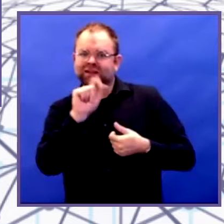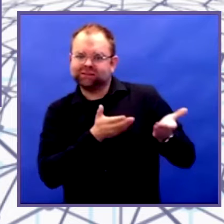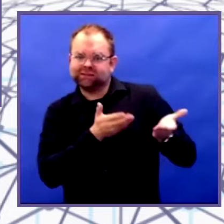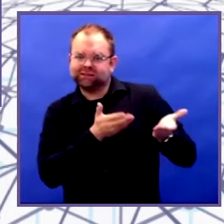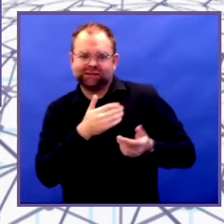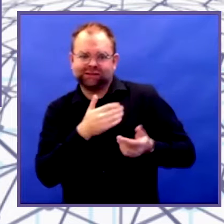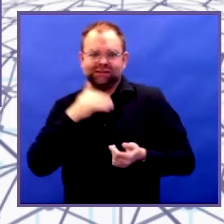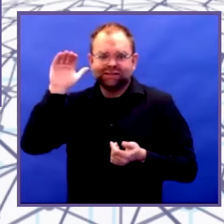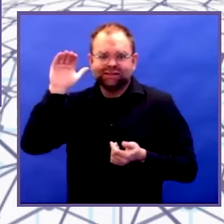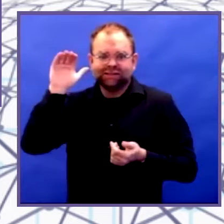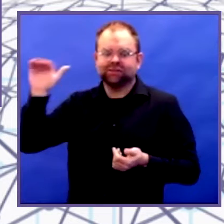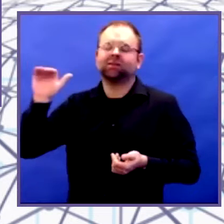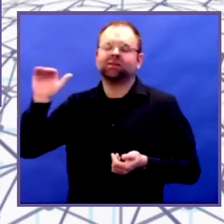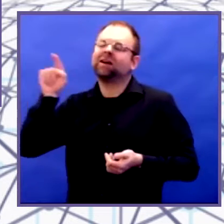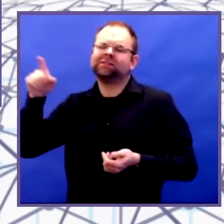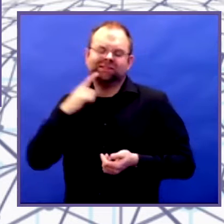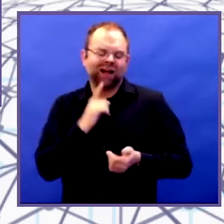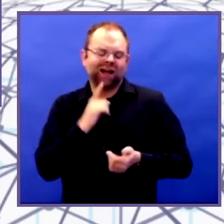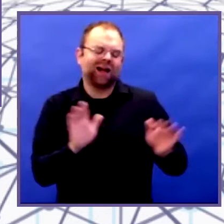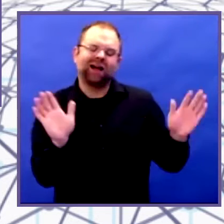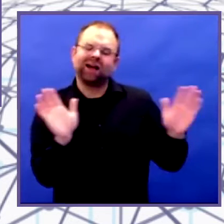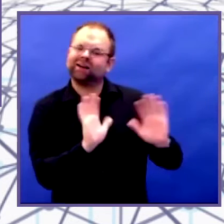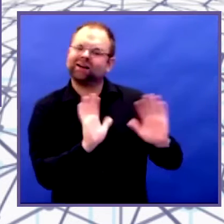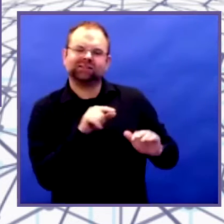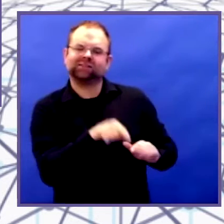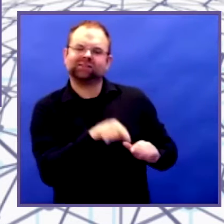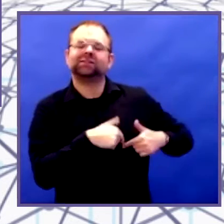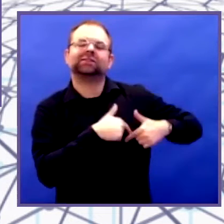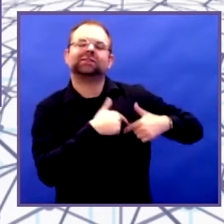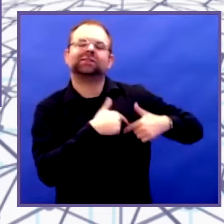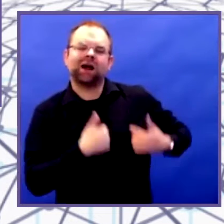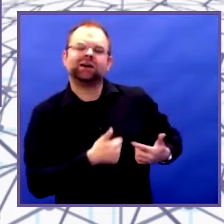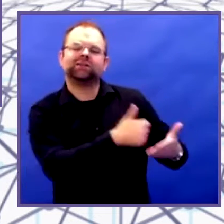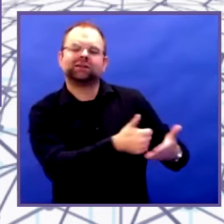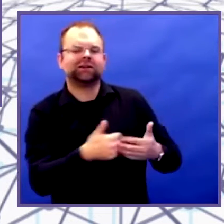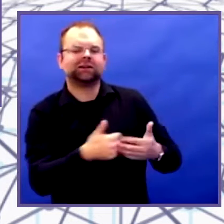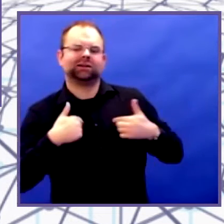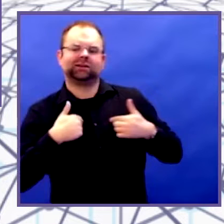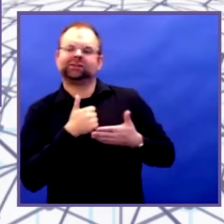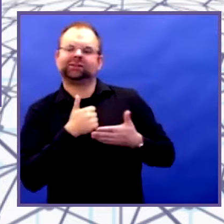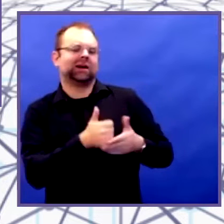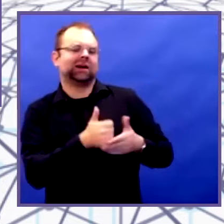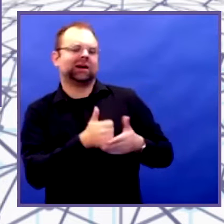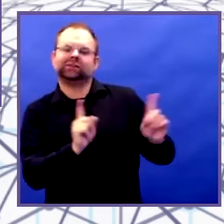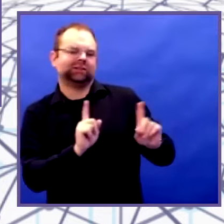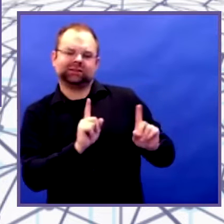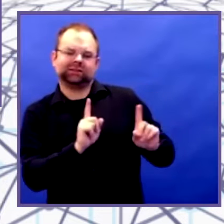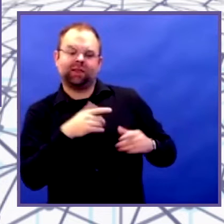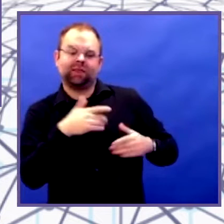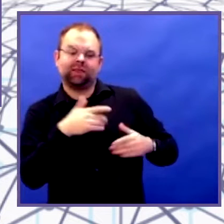Today, these same activities are now being embraced by the big agencies and by national governments.